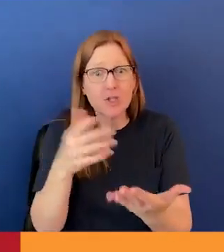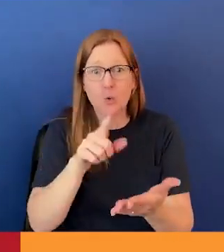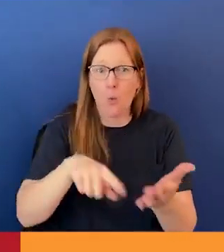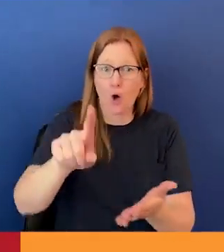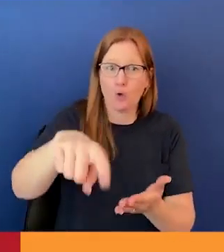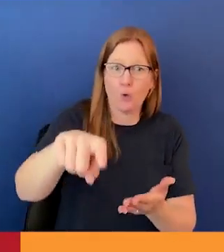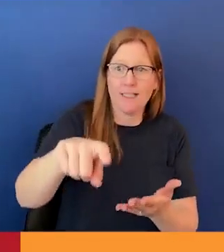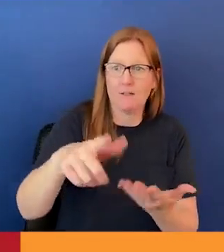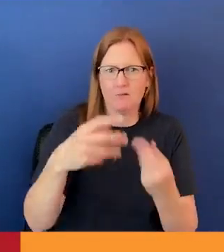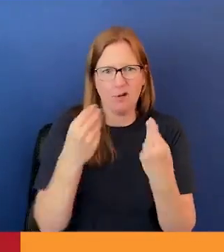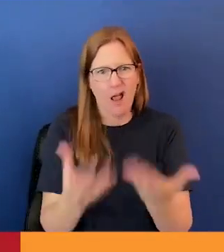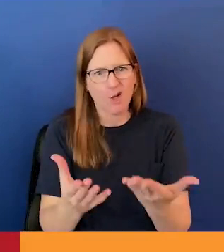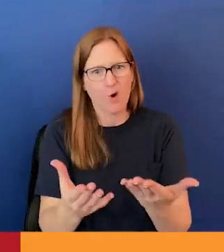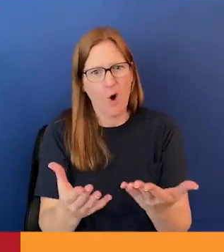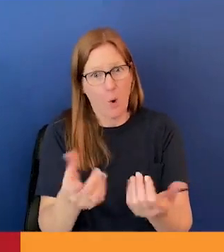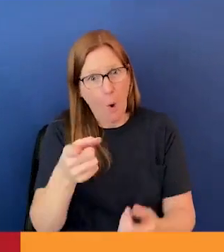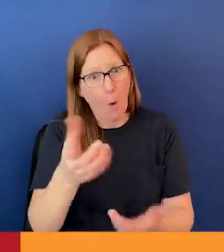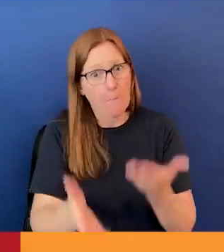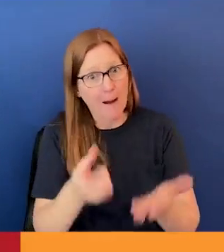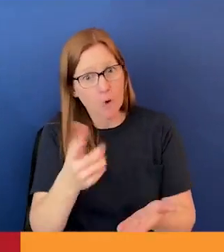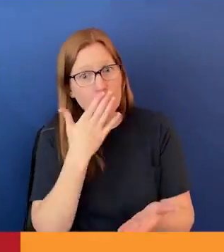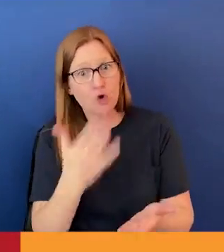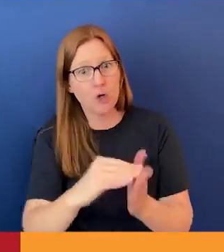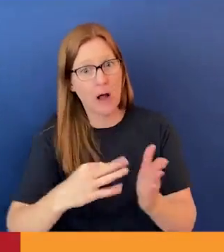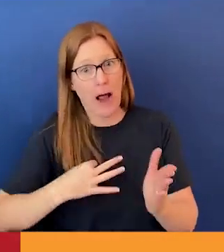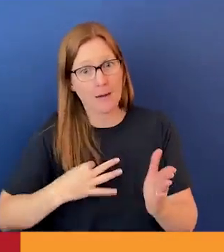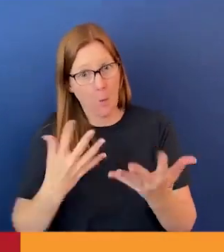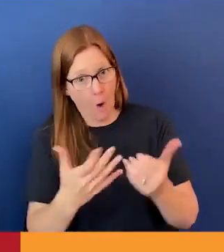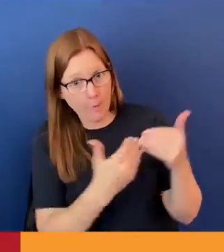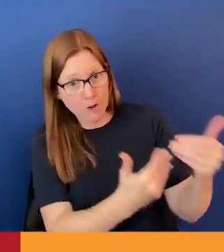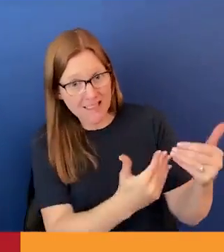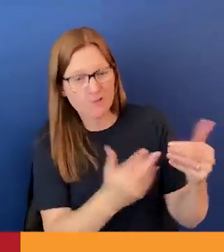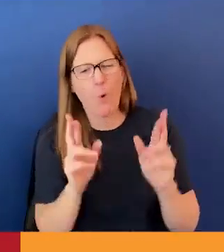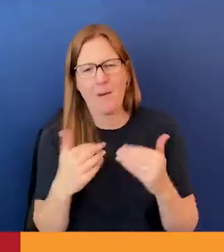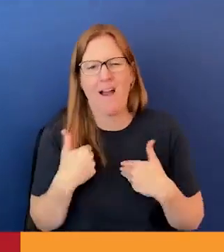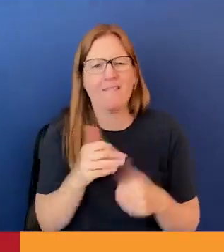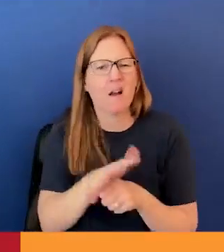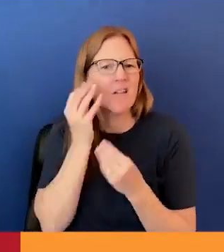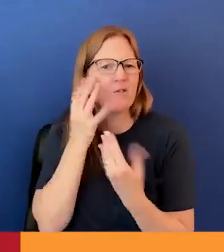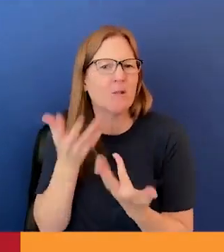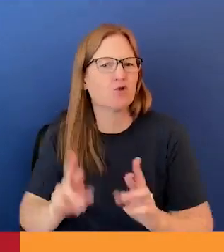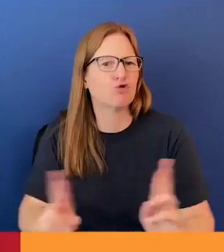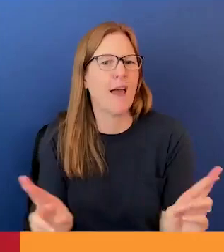know, hey, I'm a good applicant for this, and I want to proceed. So I thank both Kelly and Jennifer for their leadership